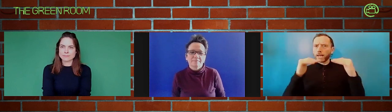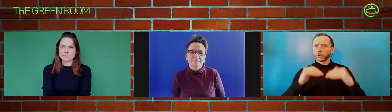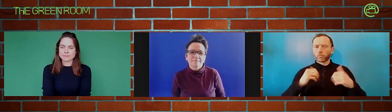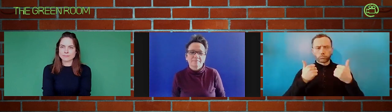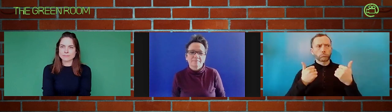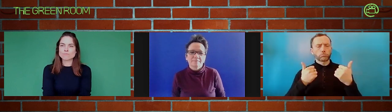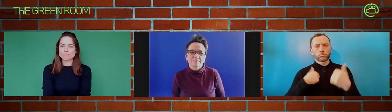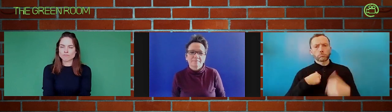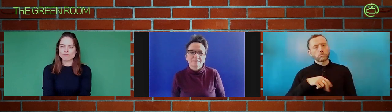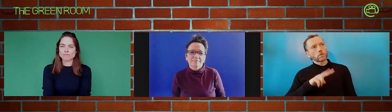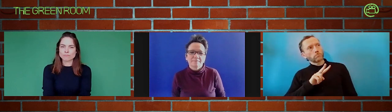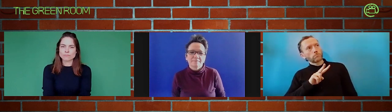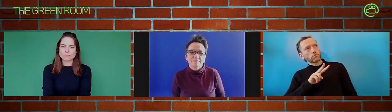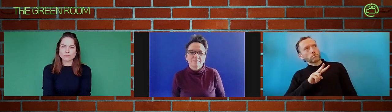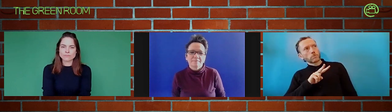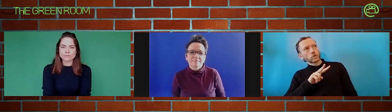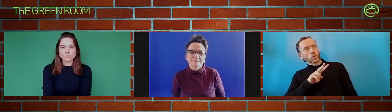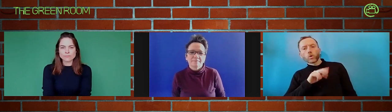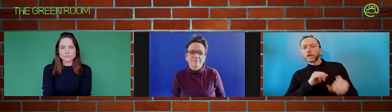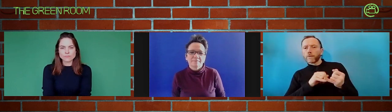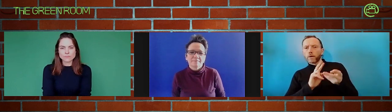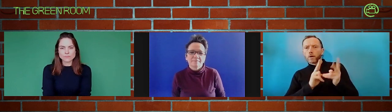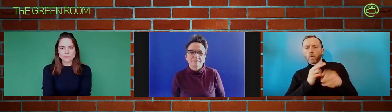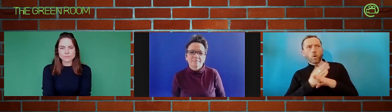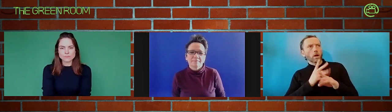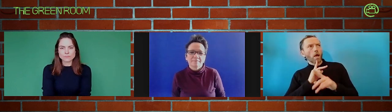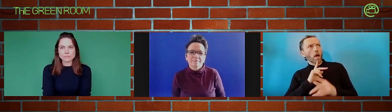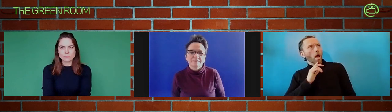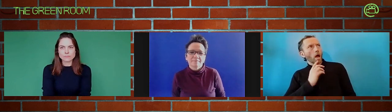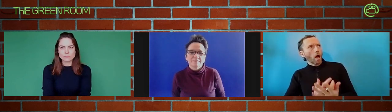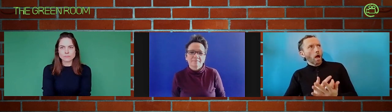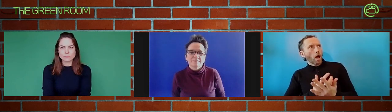the Sherrie working and I went 'wow that's really interesting'